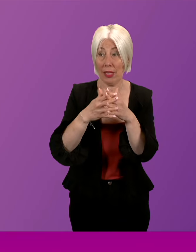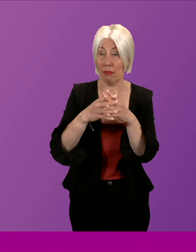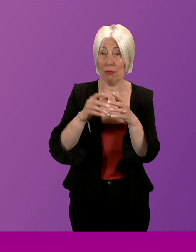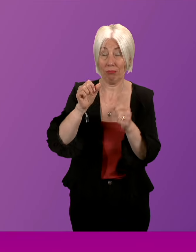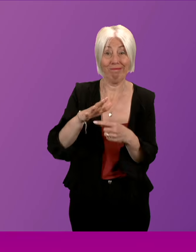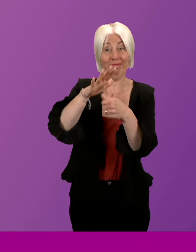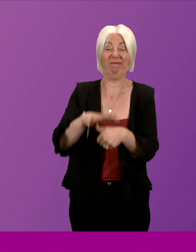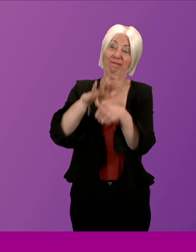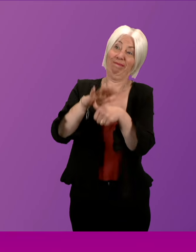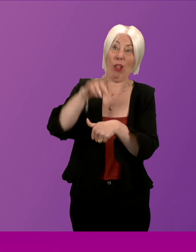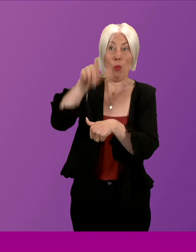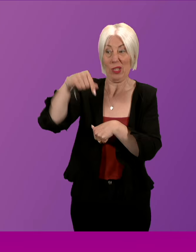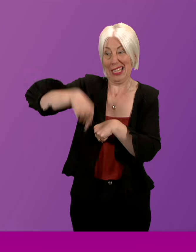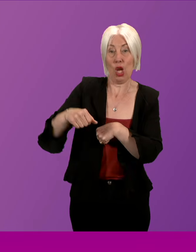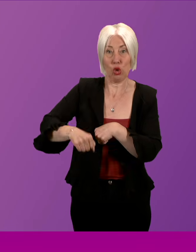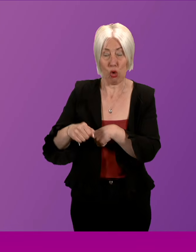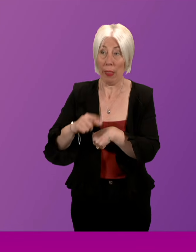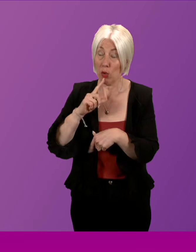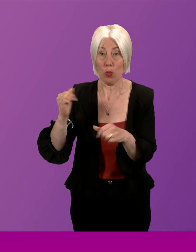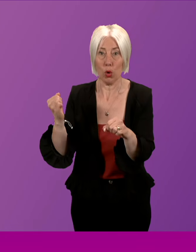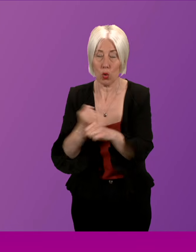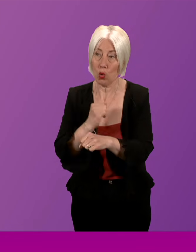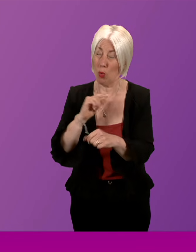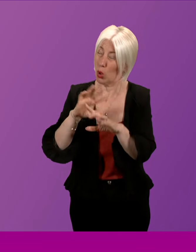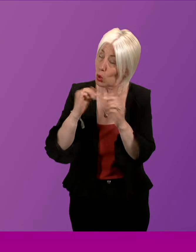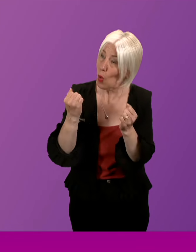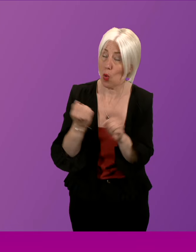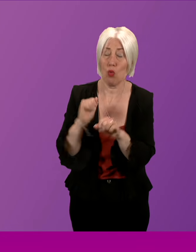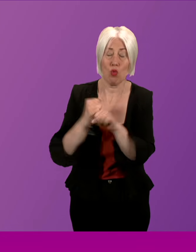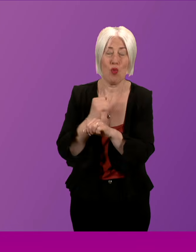that has been undertaken, and we will do all that we can to help out to resolve these issues.